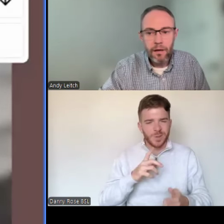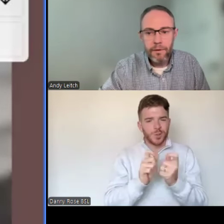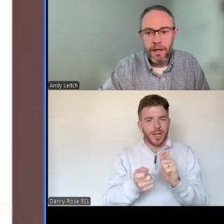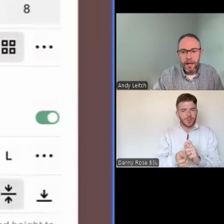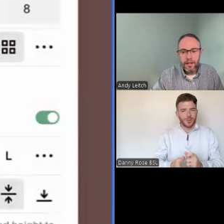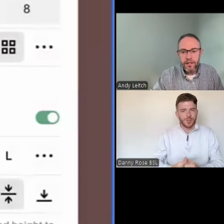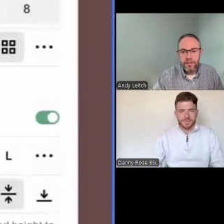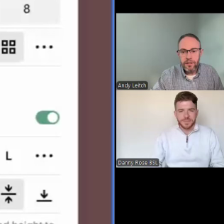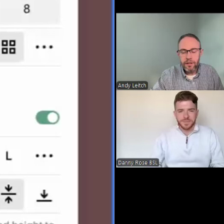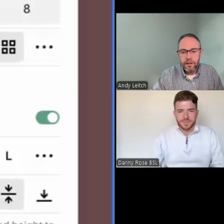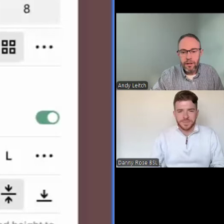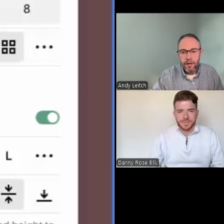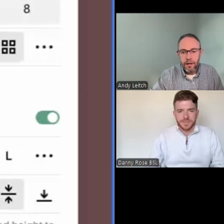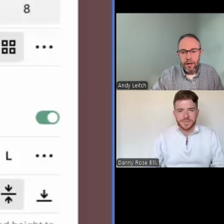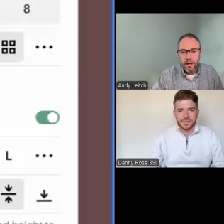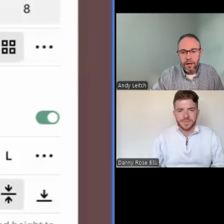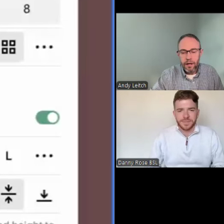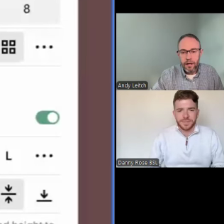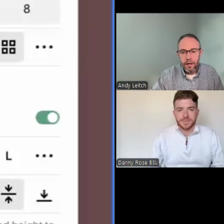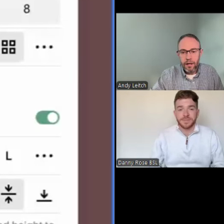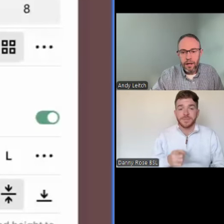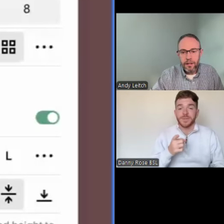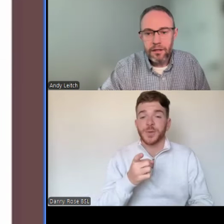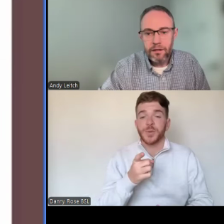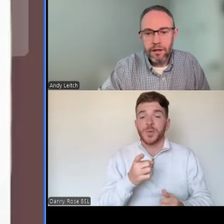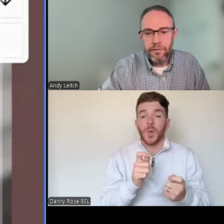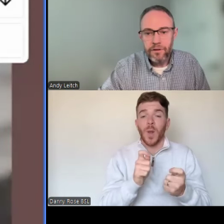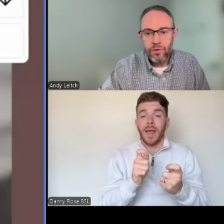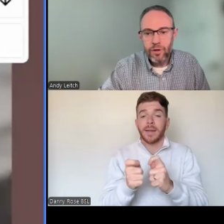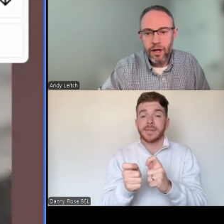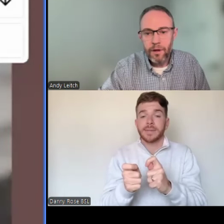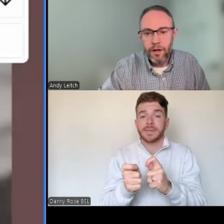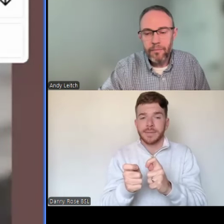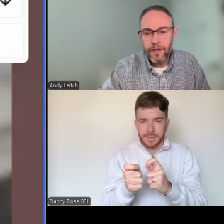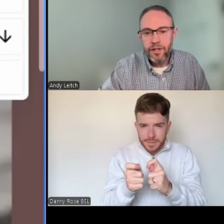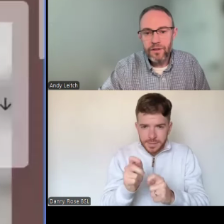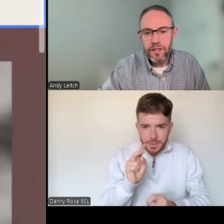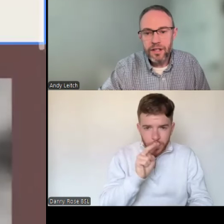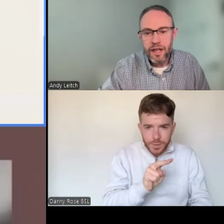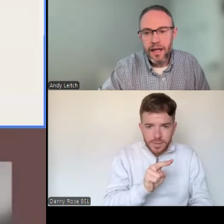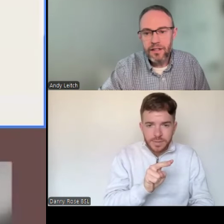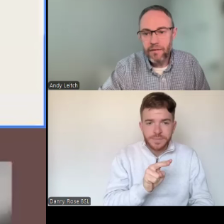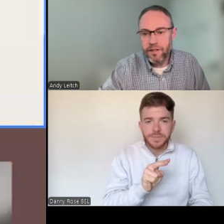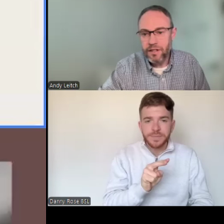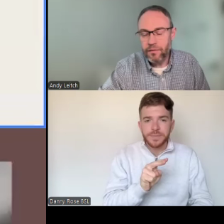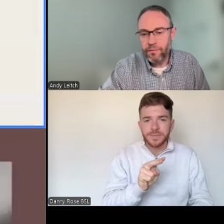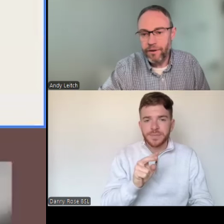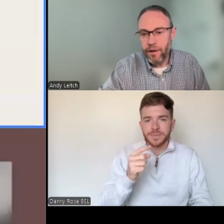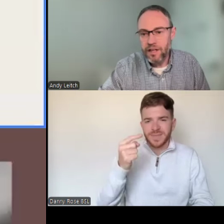I'm going to edit-- I don't know if you saw that. Each of these layers have this little floating